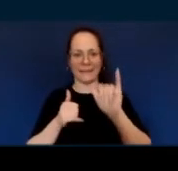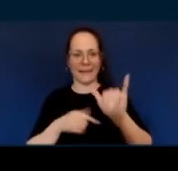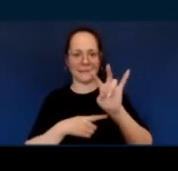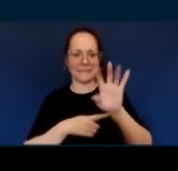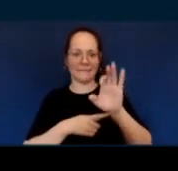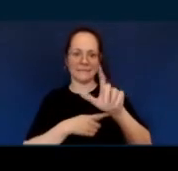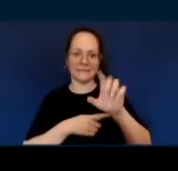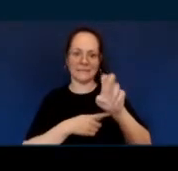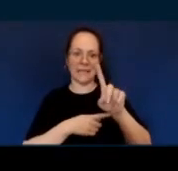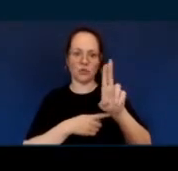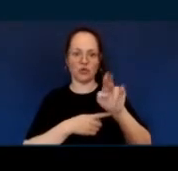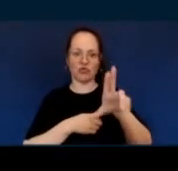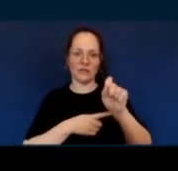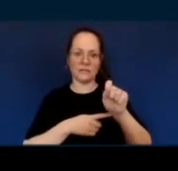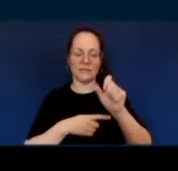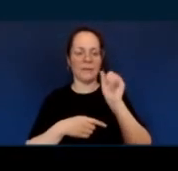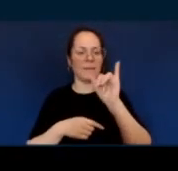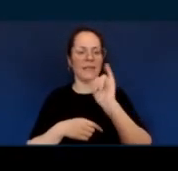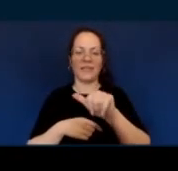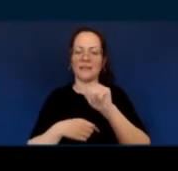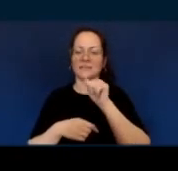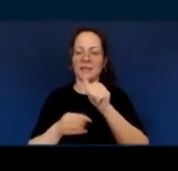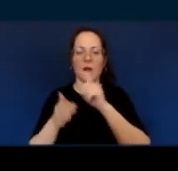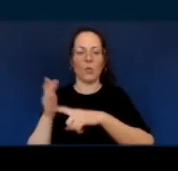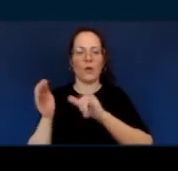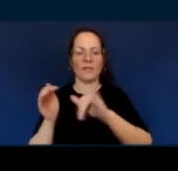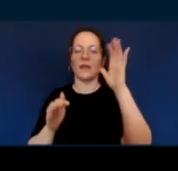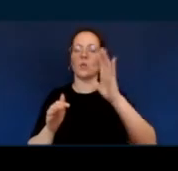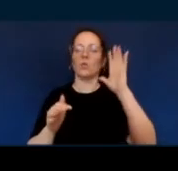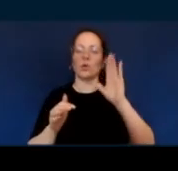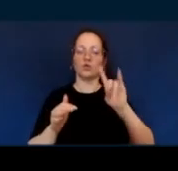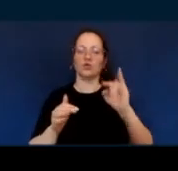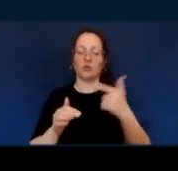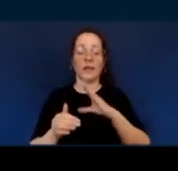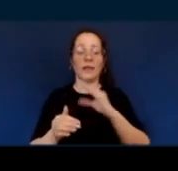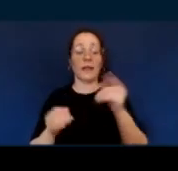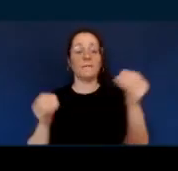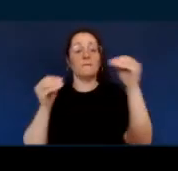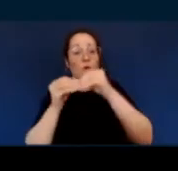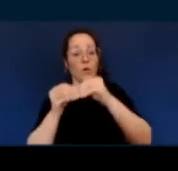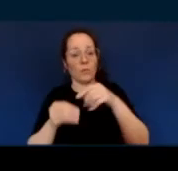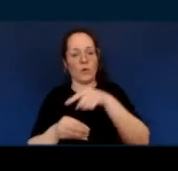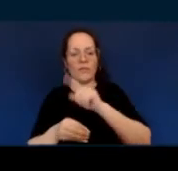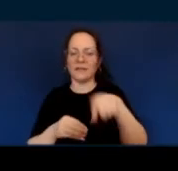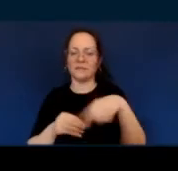IT'S A FAR CRY FROM WHAT HIS CONTEMPORARIES WERE DOING, FURTHER MORE IT'S 1 OF THE ONLY EXAMPLES THAT WHERE THE FEMALE